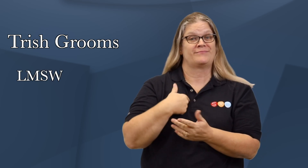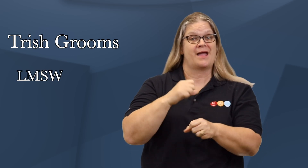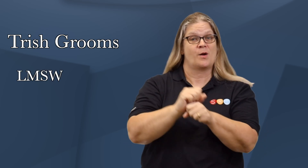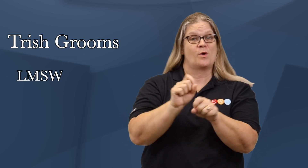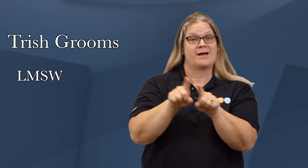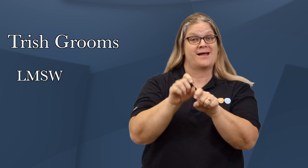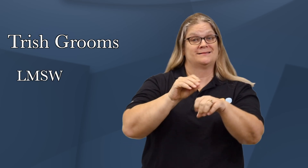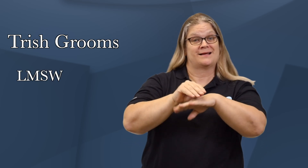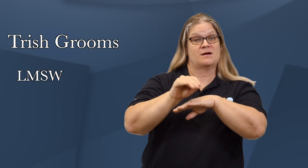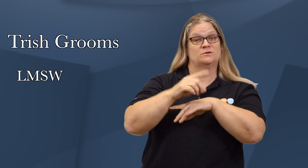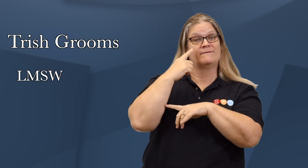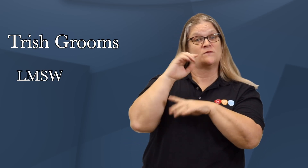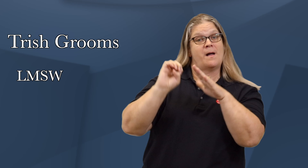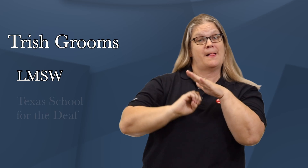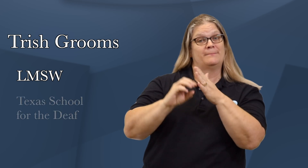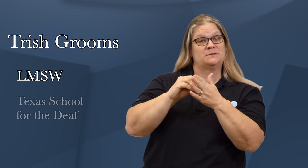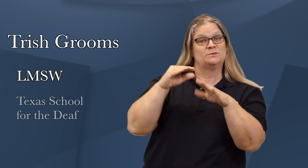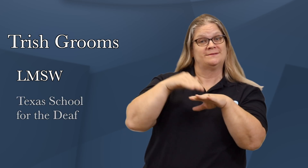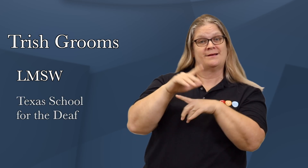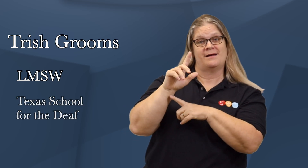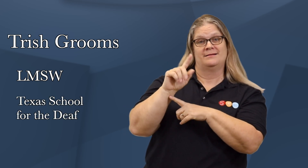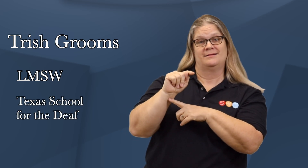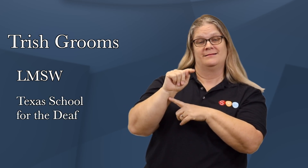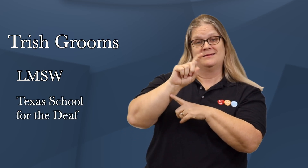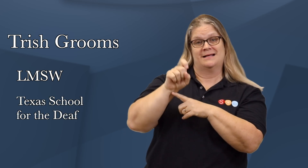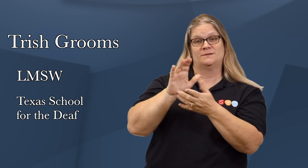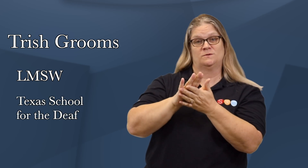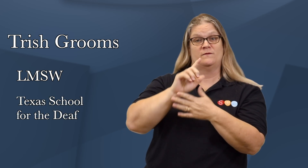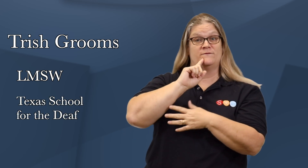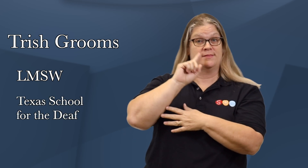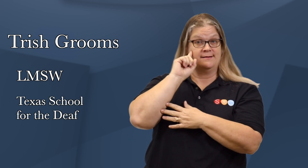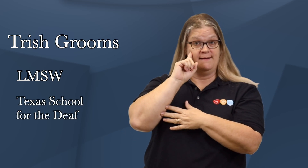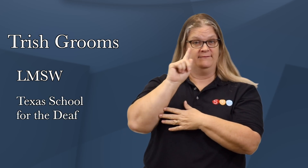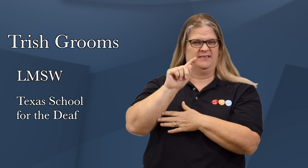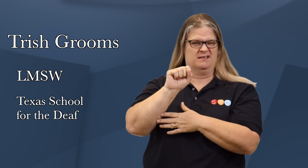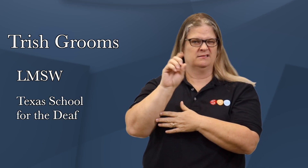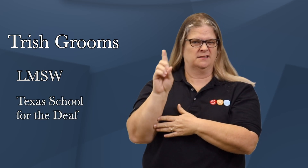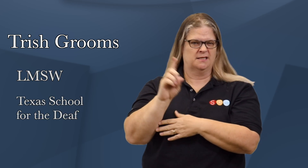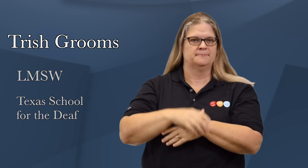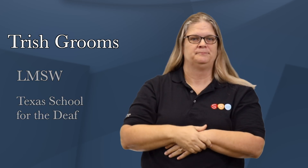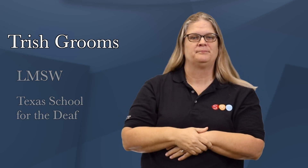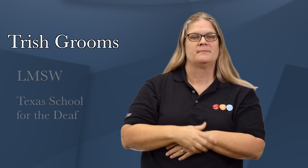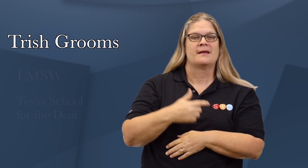I work as a counselor for elementary students at Texas School for the Deaf.